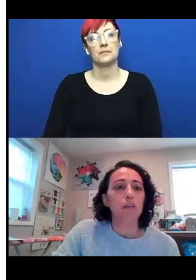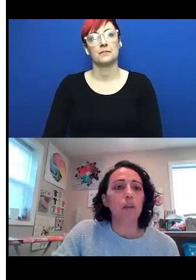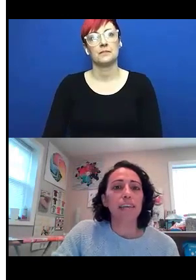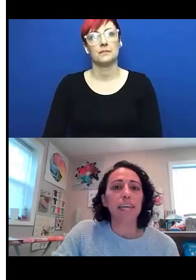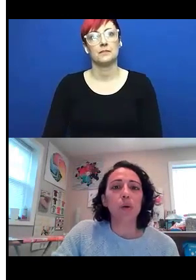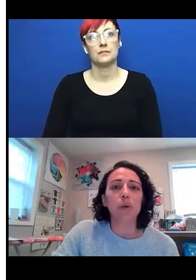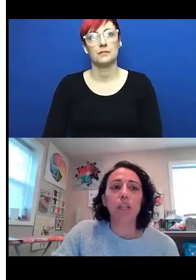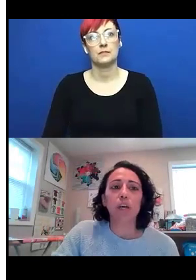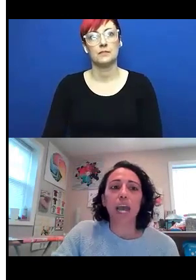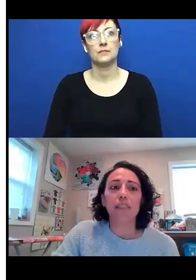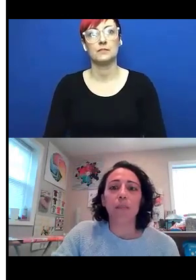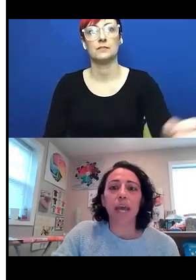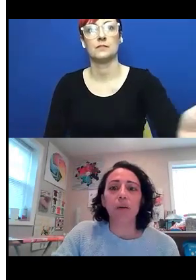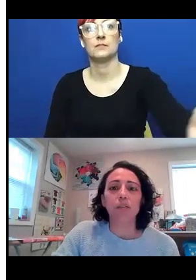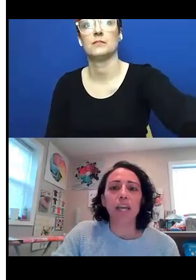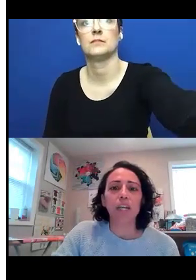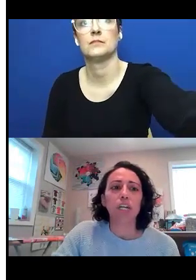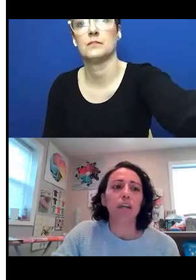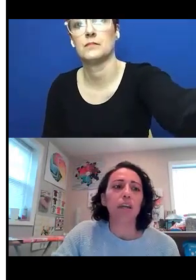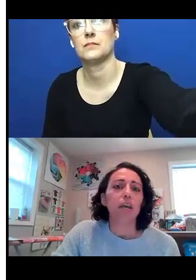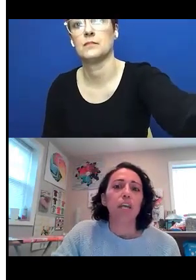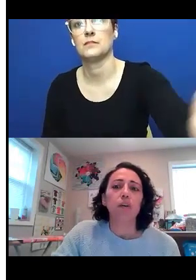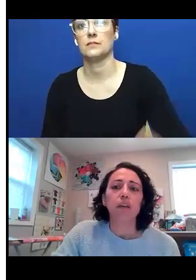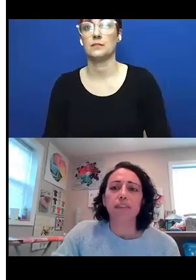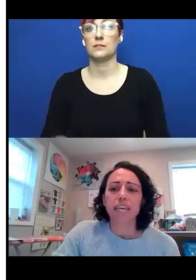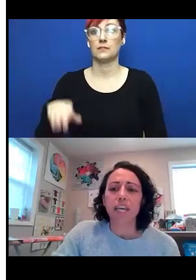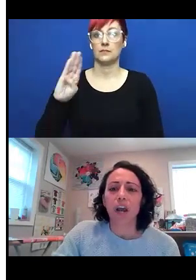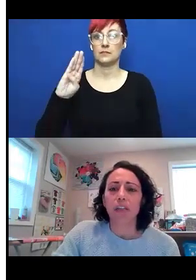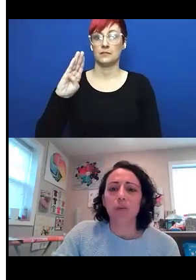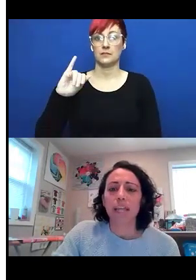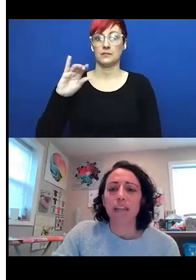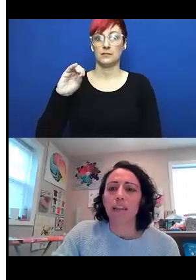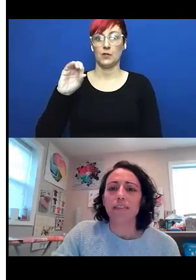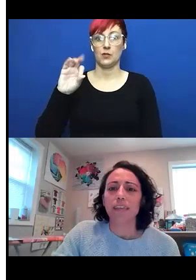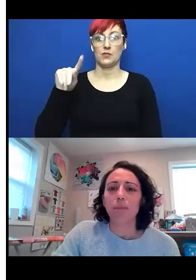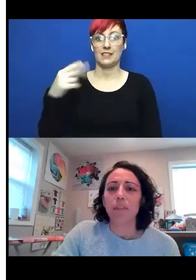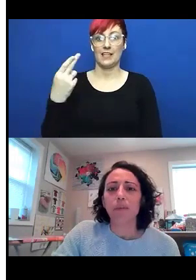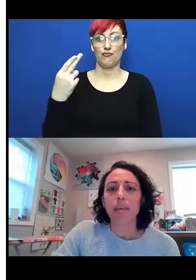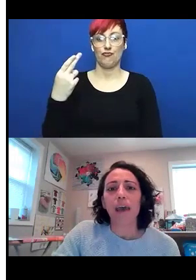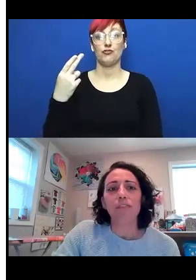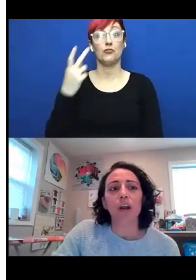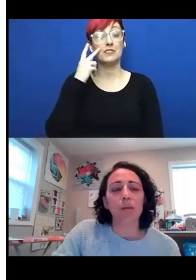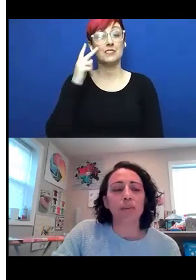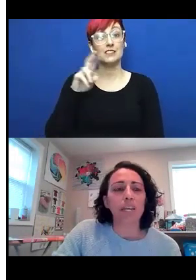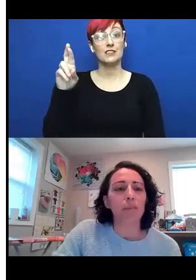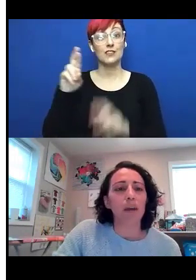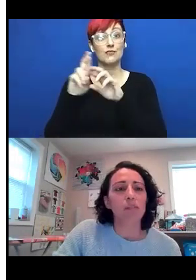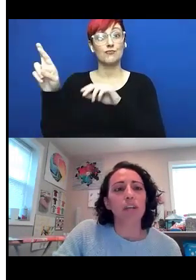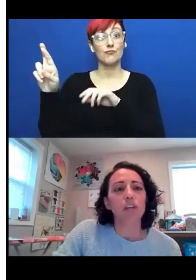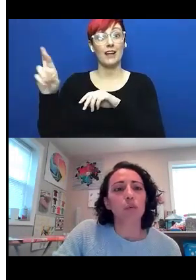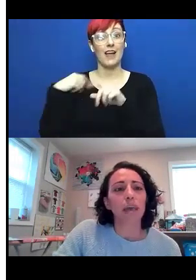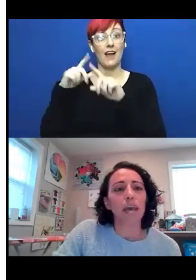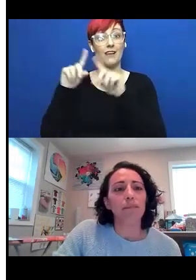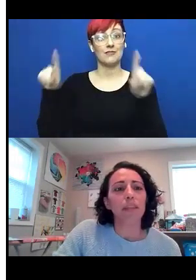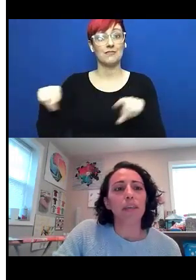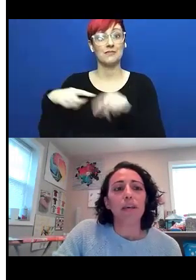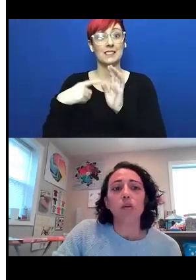So to take a quick look at the biosketch. You can see here on the right the sample that we have for our updated Biosketch format.